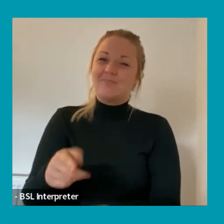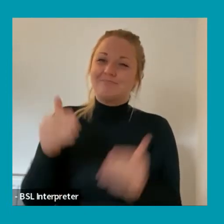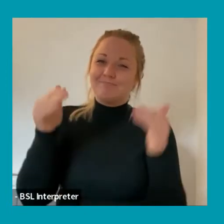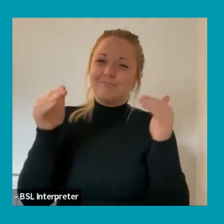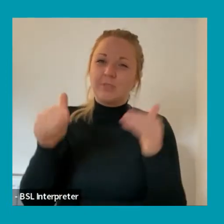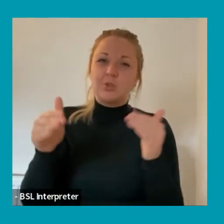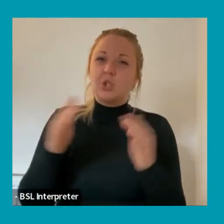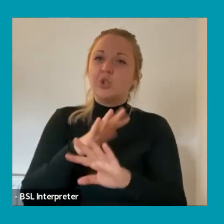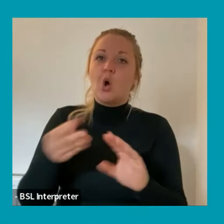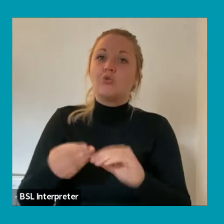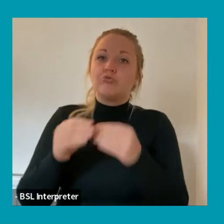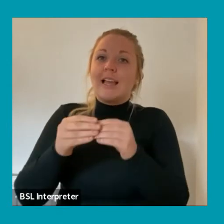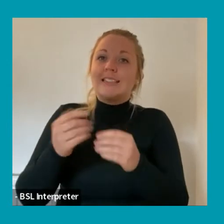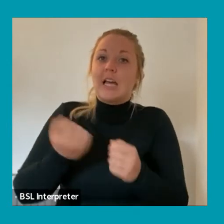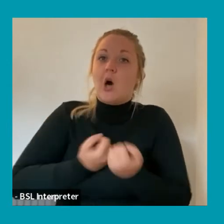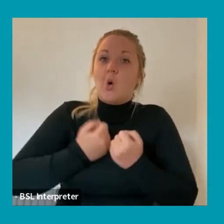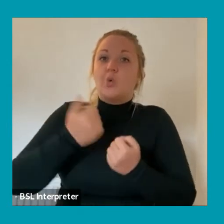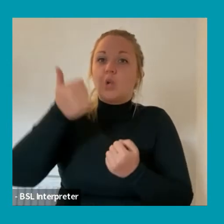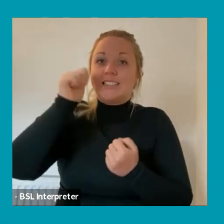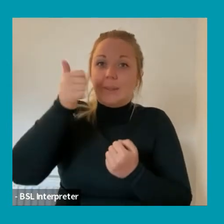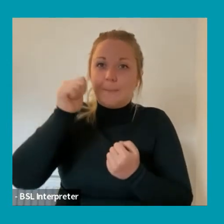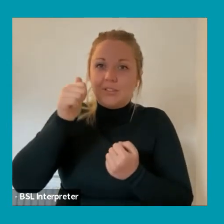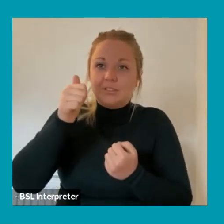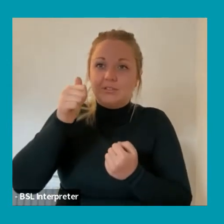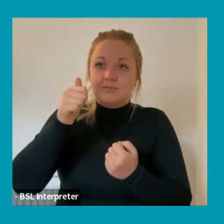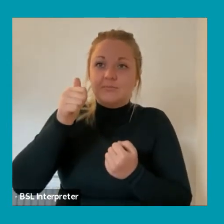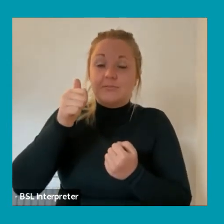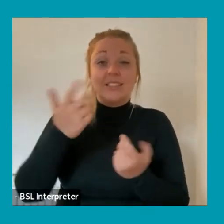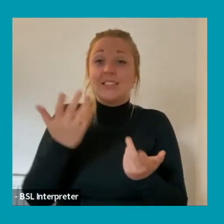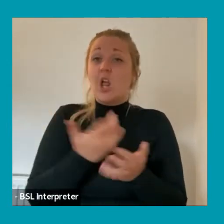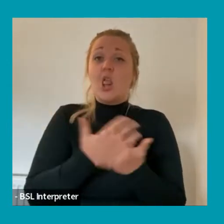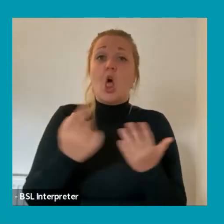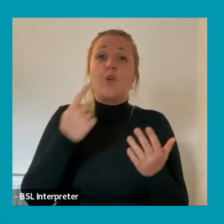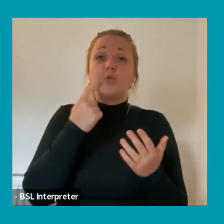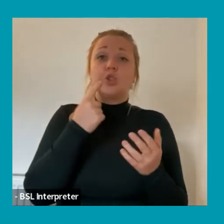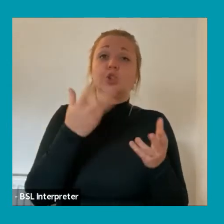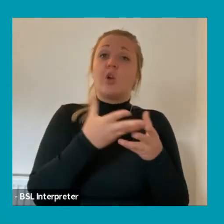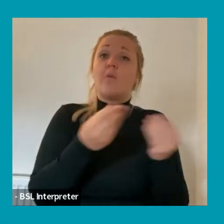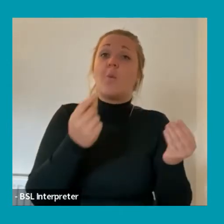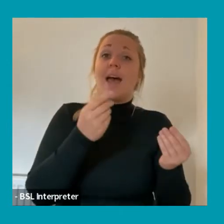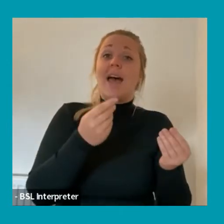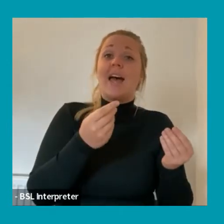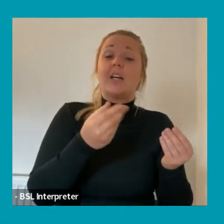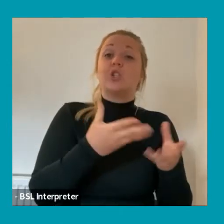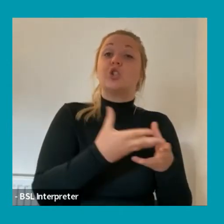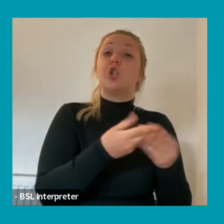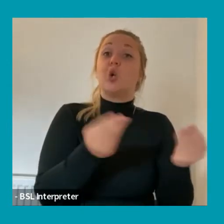But there's often solutions already out there. If you look at things like smartphones. They're incredibly accessible.